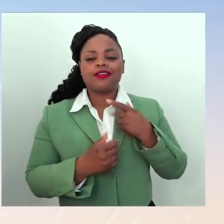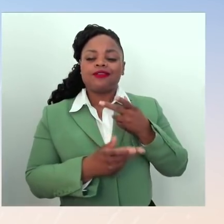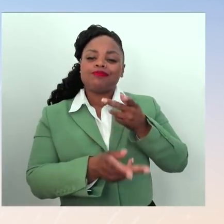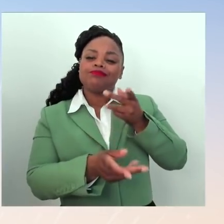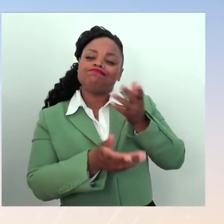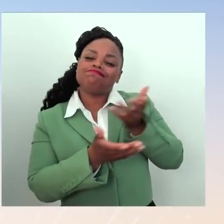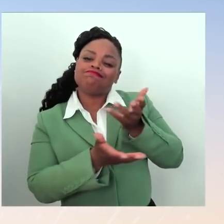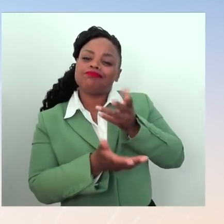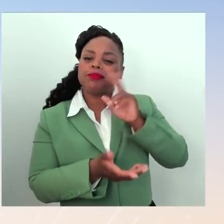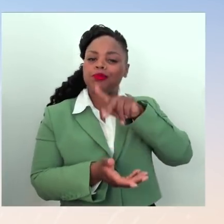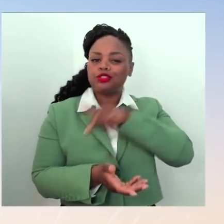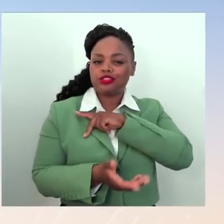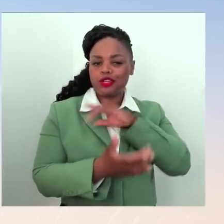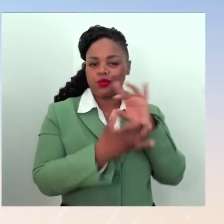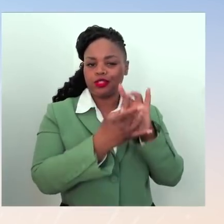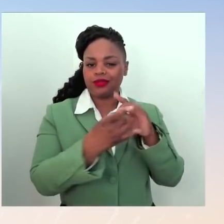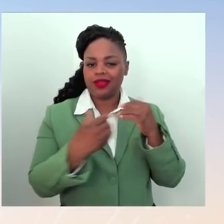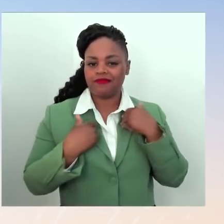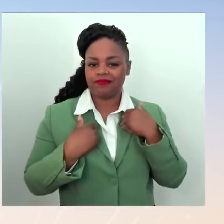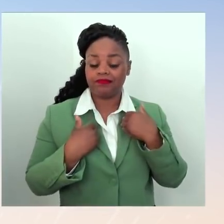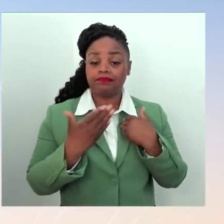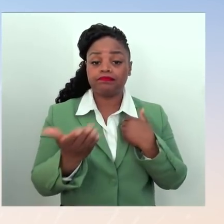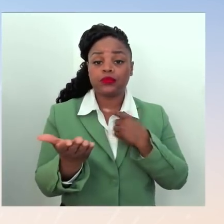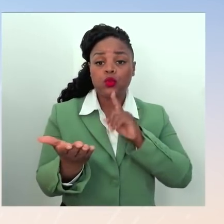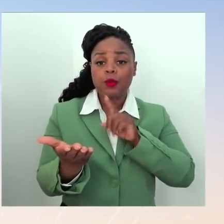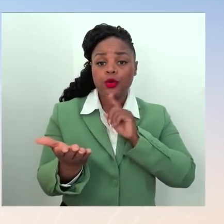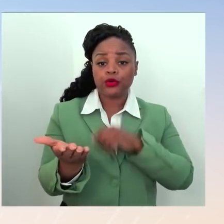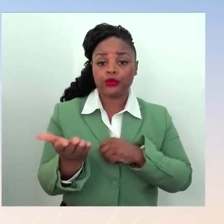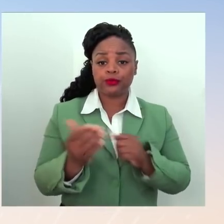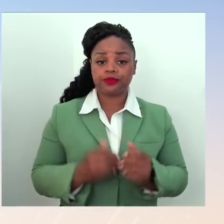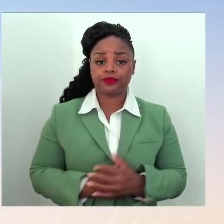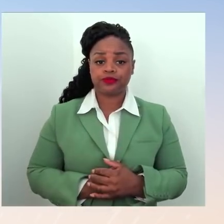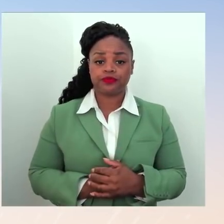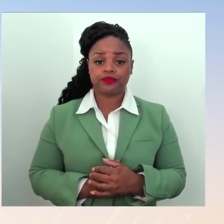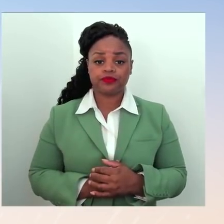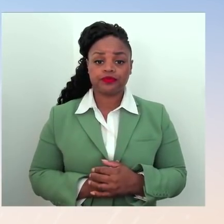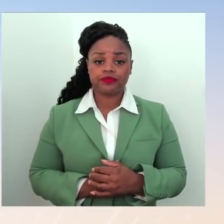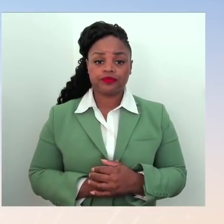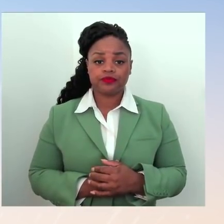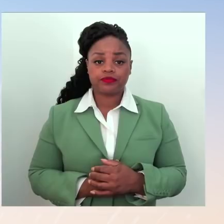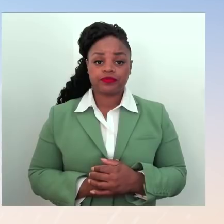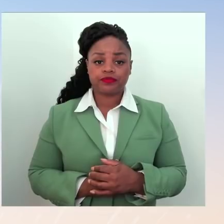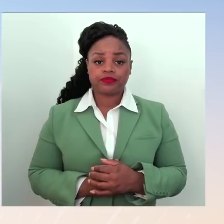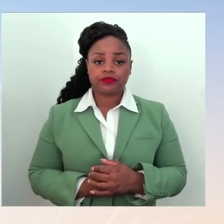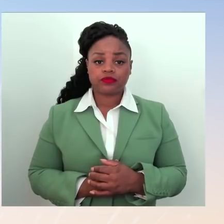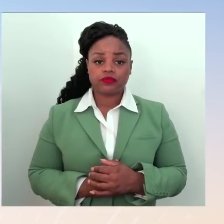First: Administration officials are meeting with foreign counterparts in Venezuela. You've also talked to Iran and the Saudis.